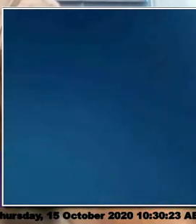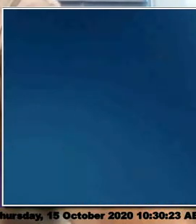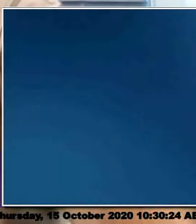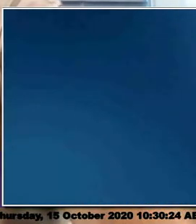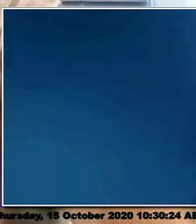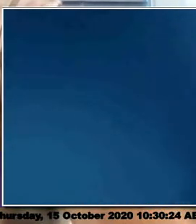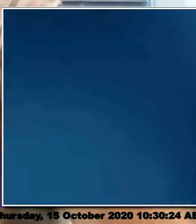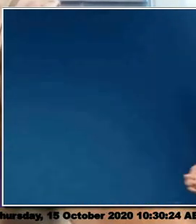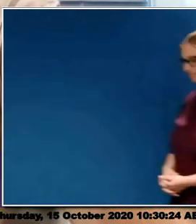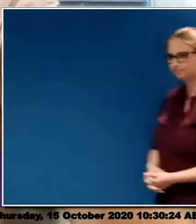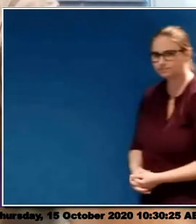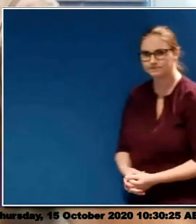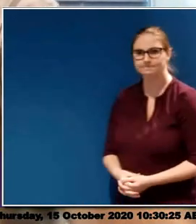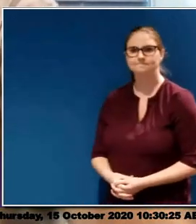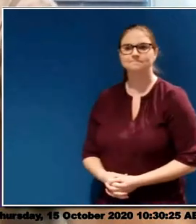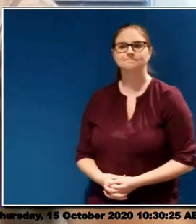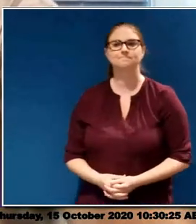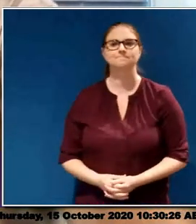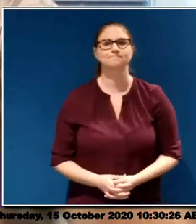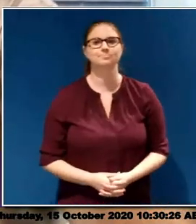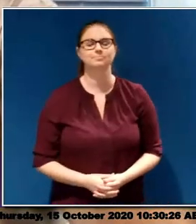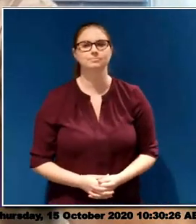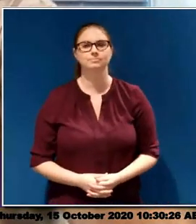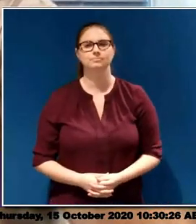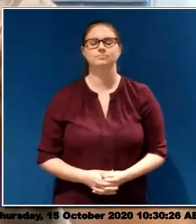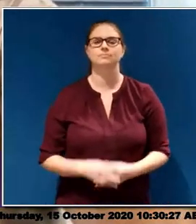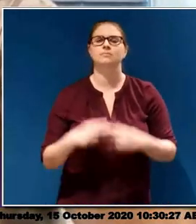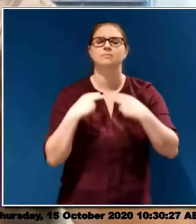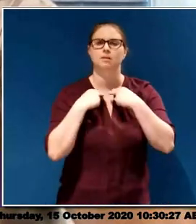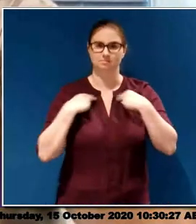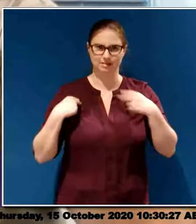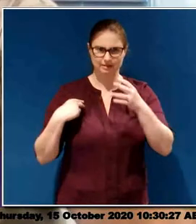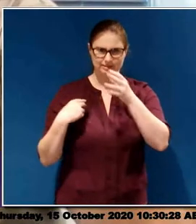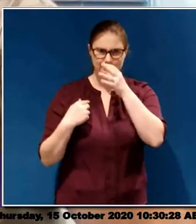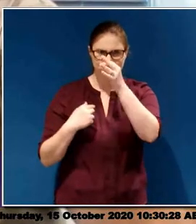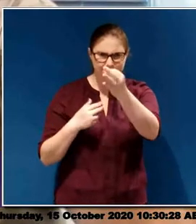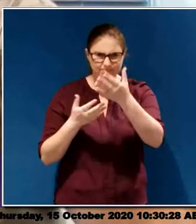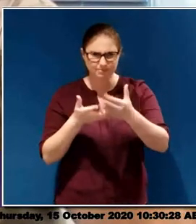We paid for them privately, so out of our own money.